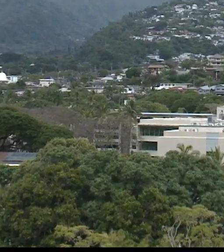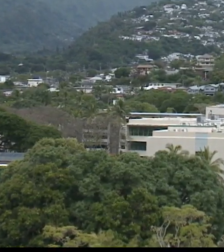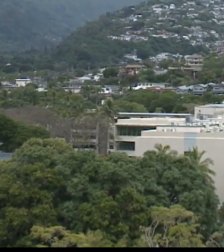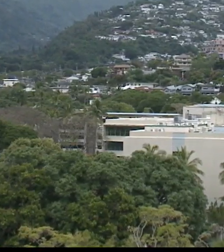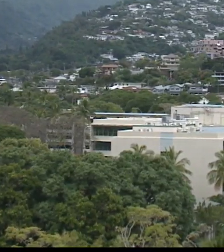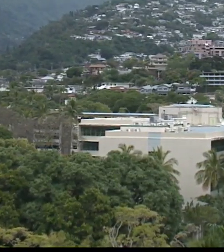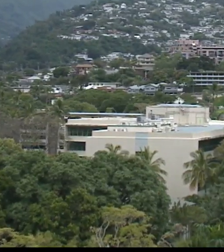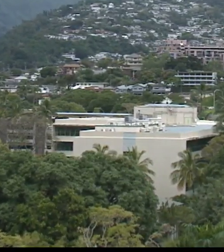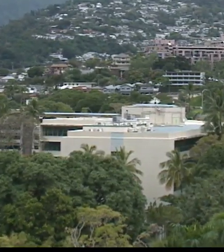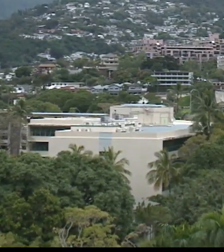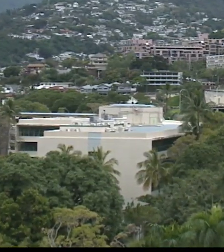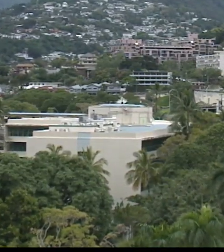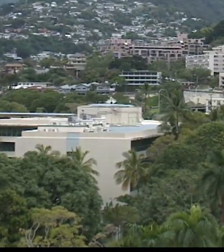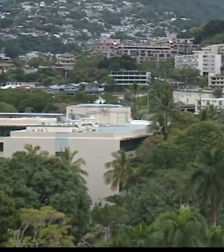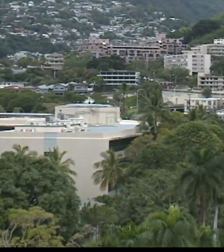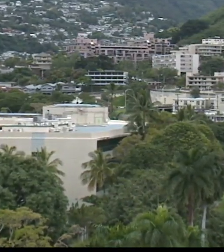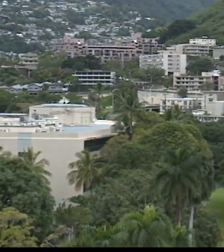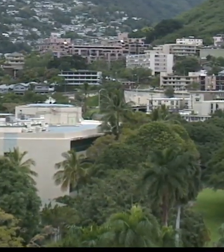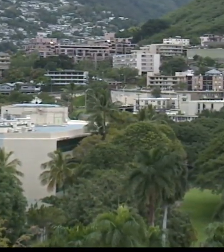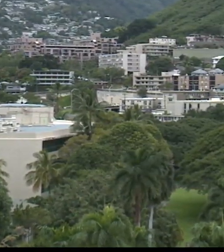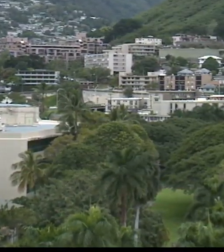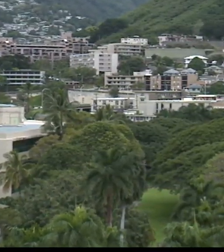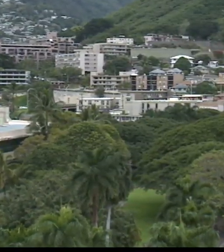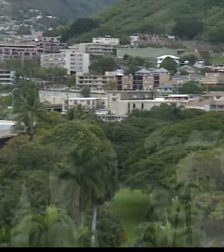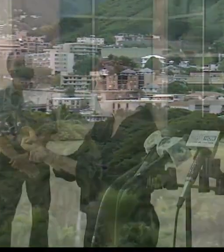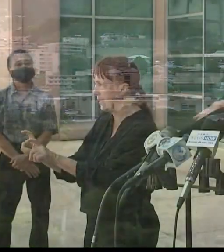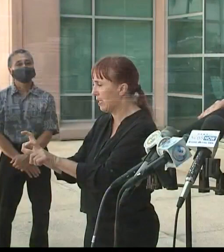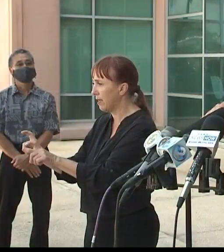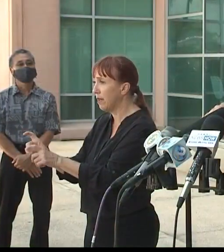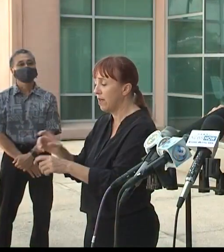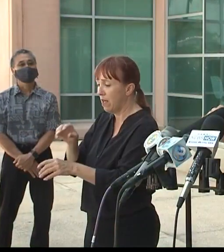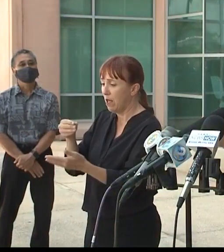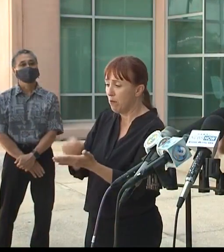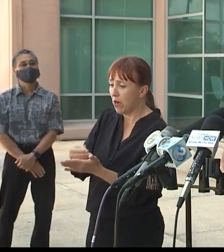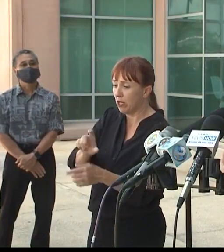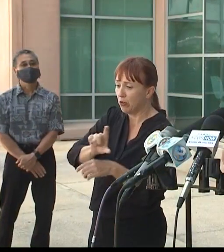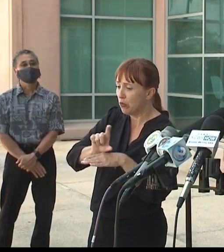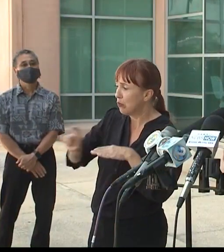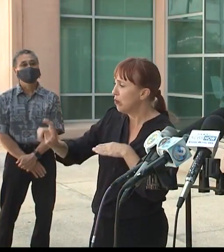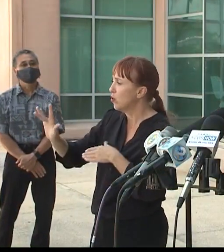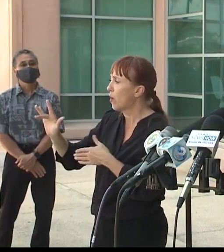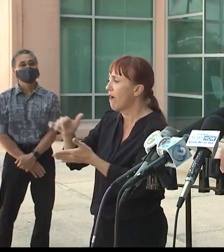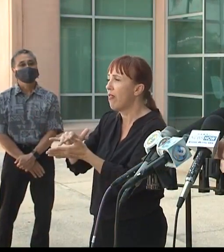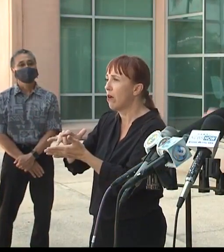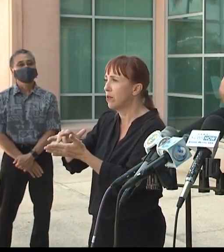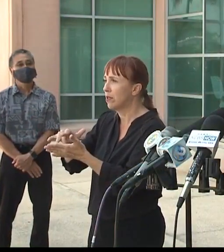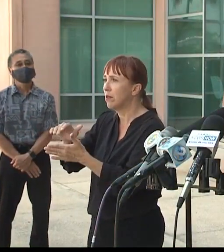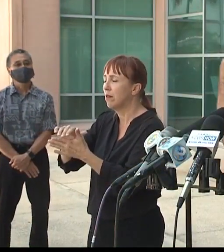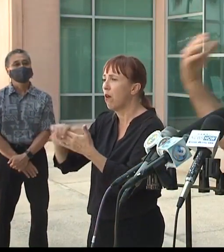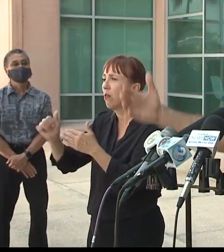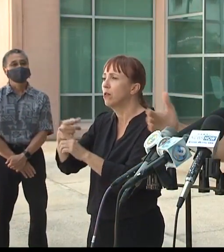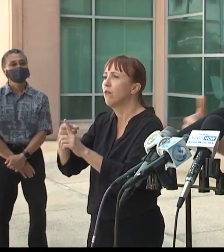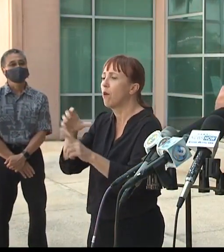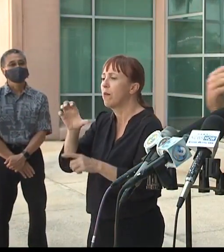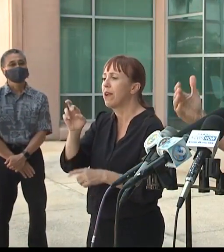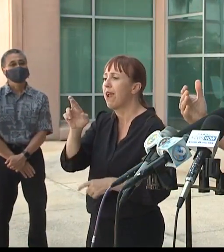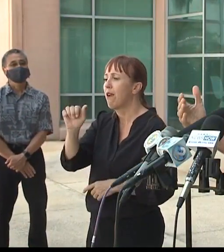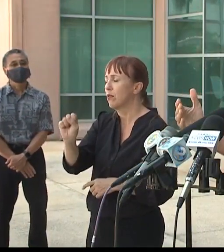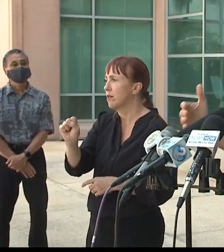"WE'VE ALLOCATED 25,000 DOLLARS OF CARES FUNDS TO DO THE FIRST SIX WEEKS OF TESTING, GET A SENSE OF THE PILOT. DOES THIS WORK ARE THE NUMBERS AUTHENTIC? AND IF SO THEN WE COULD POTENTIALLY CONTINUE TO USE BIOBOT OR WE WOULD LOVE TO PARTNER WITH A